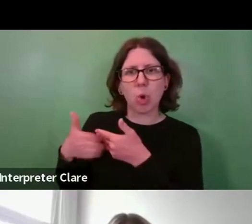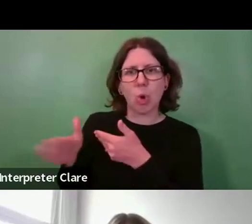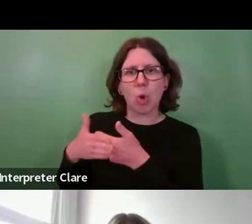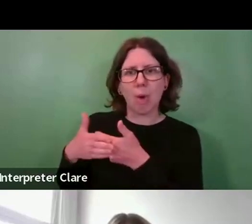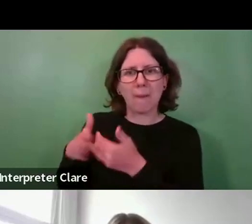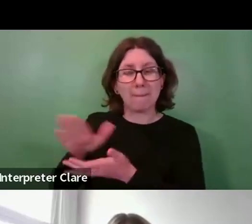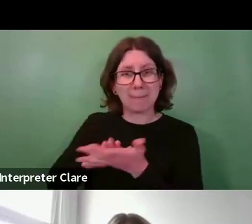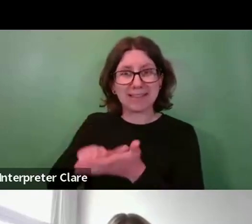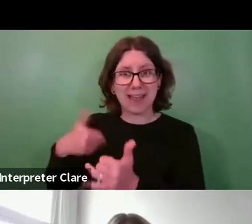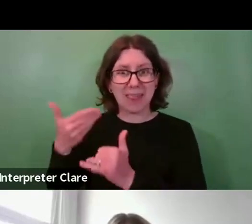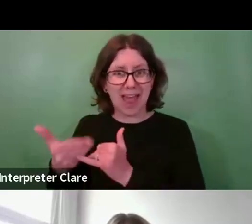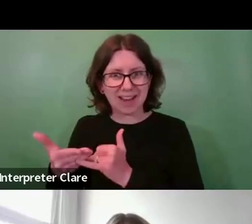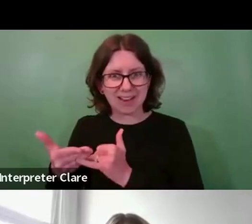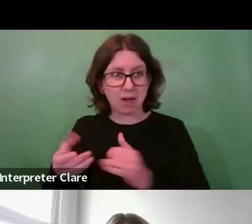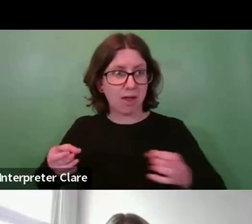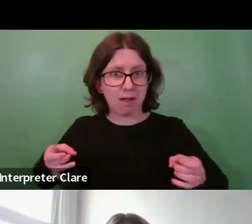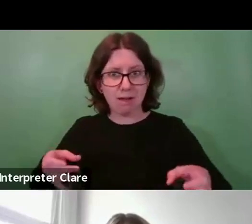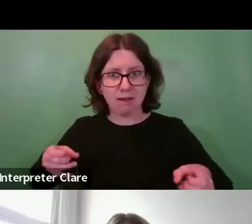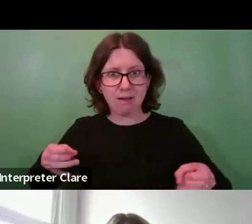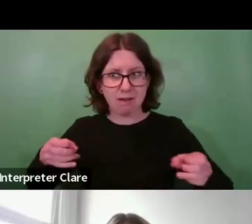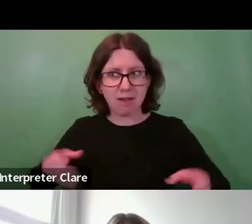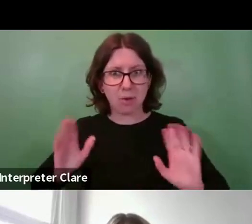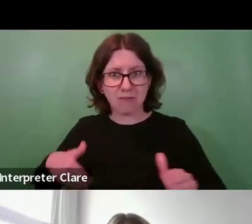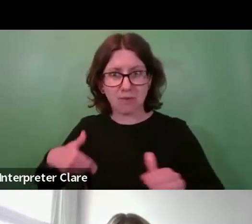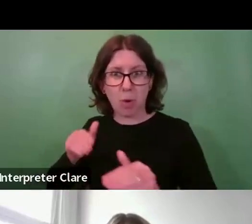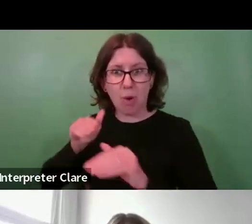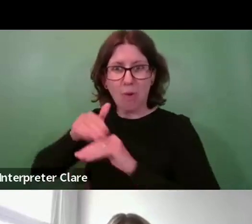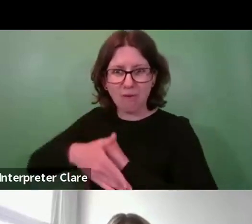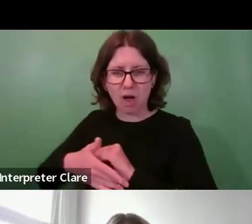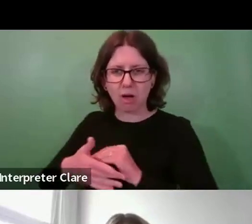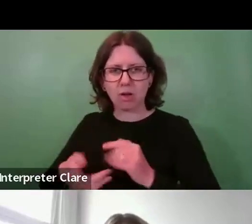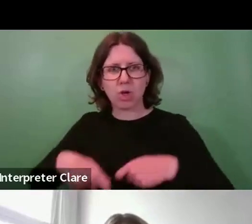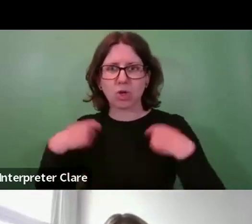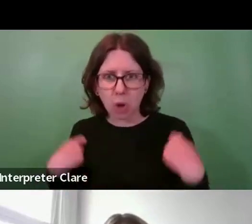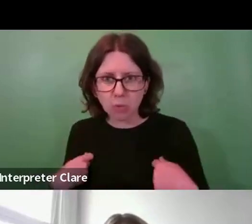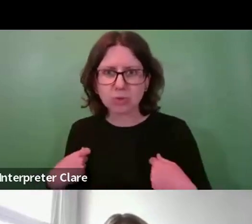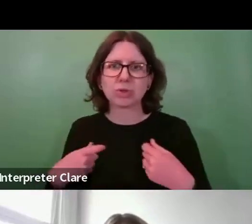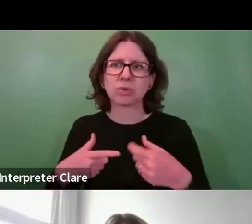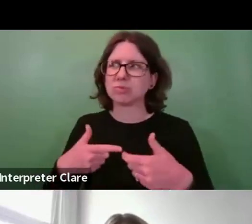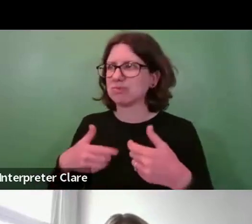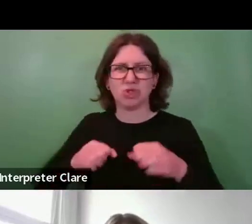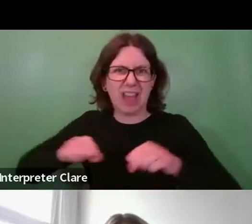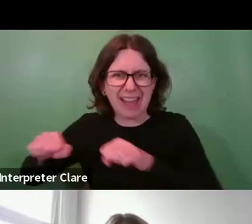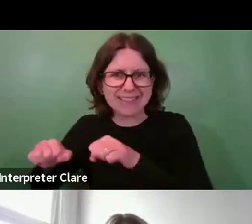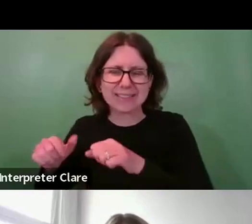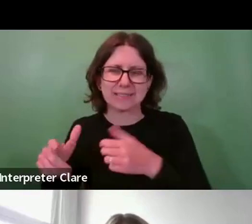everybody's coats and hats and chairs and move everybody. You know, those sorts of things. I think there is something around